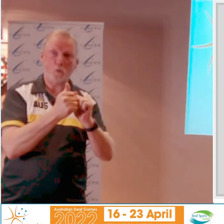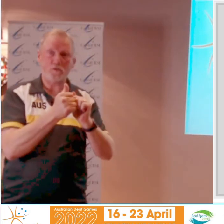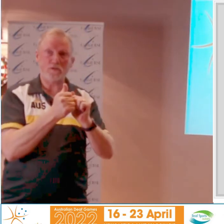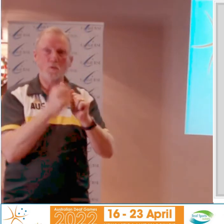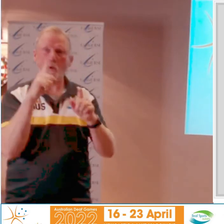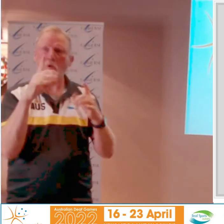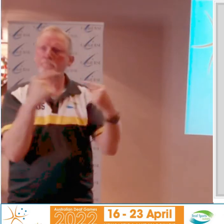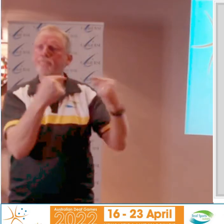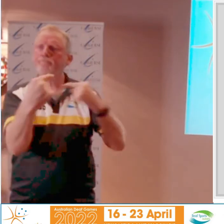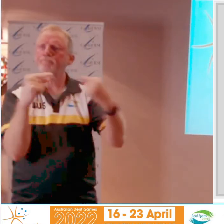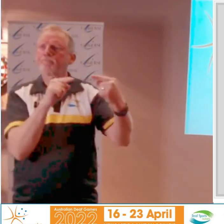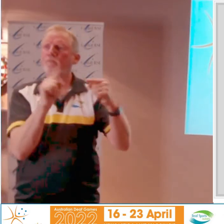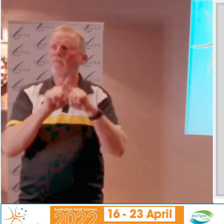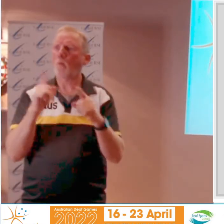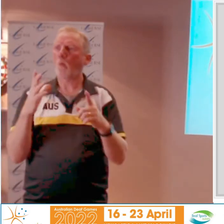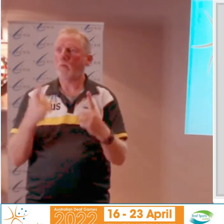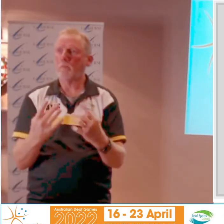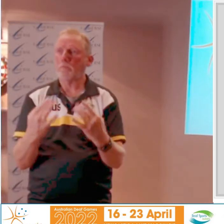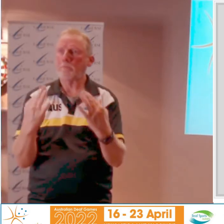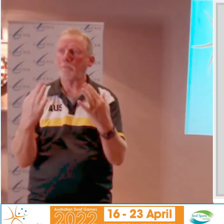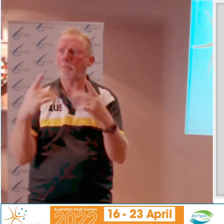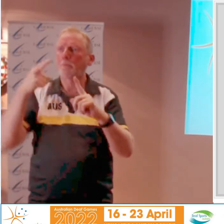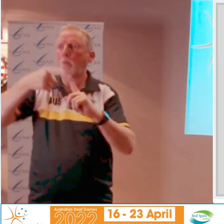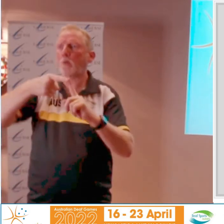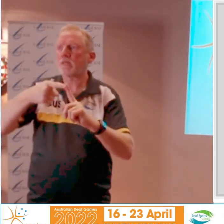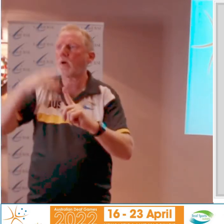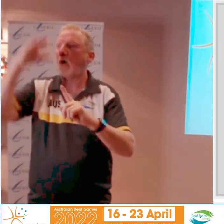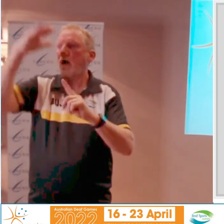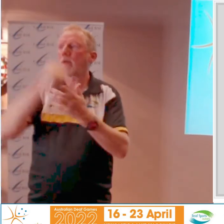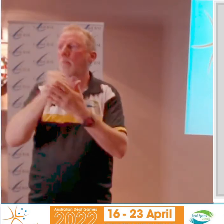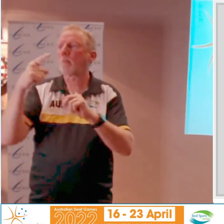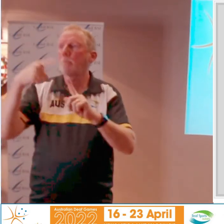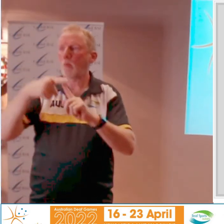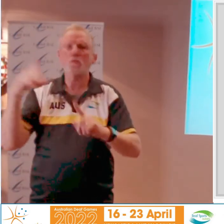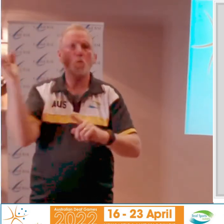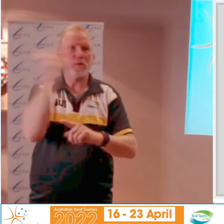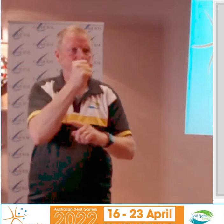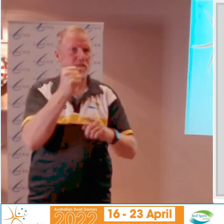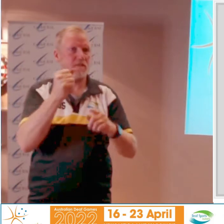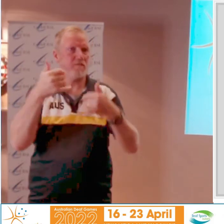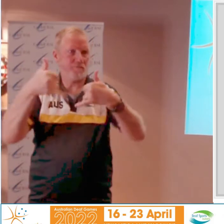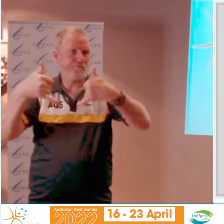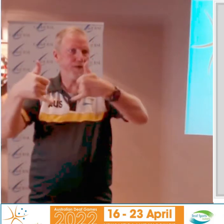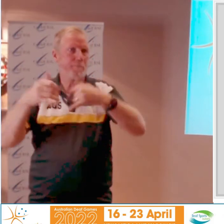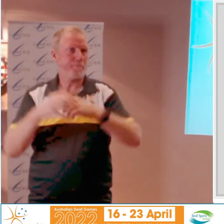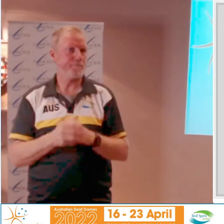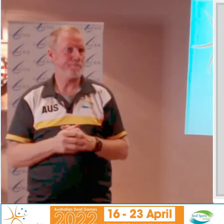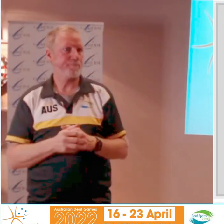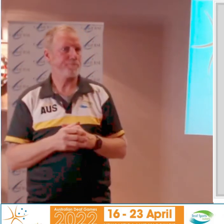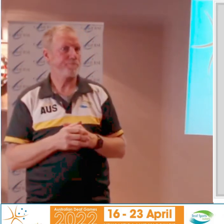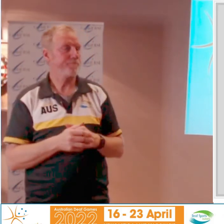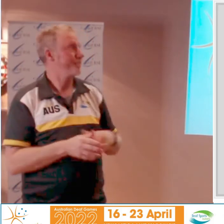so 14 different sports we're all competing for points and the highest number of points wins the John Lovett cup